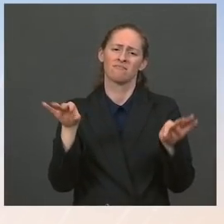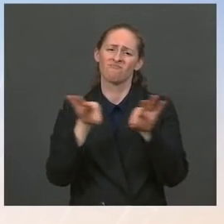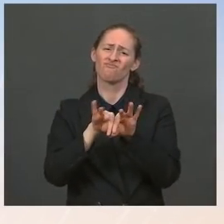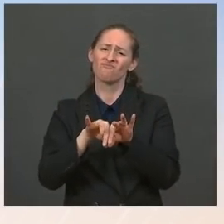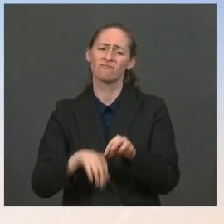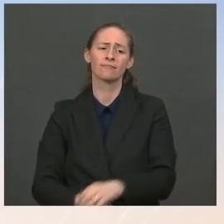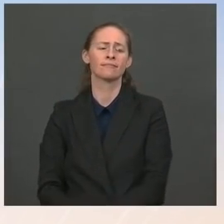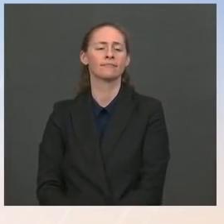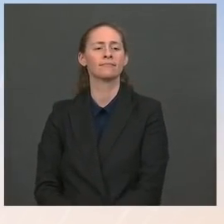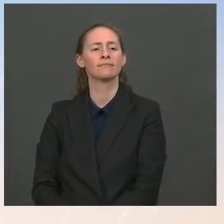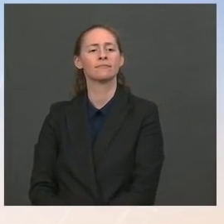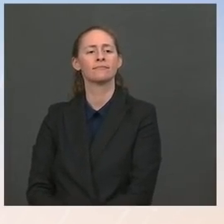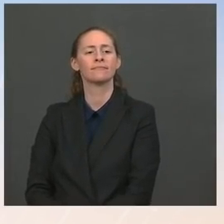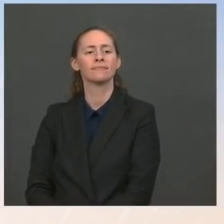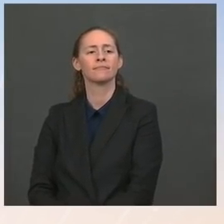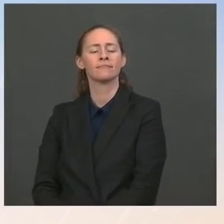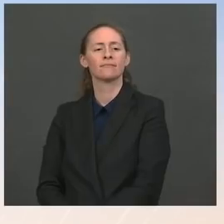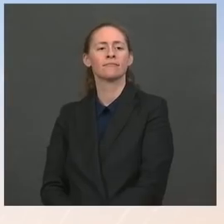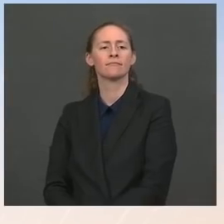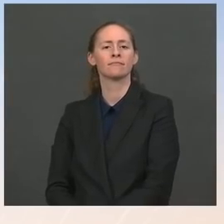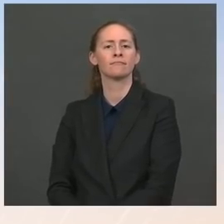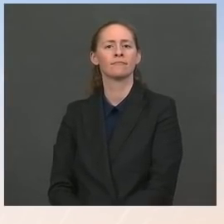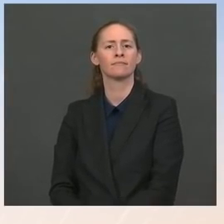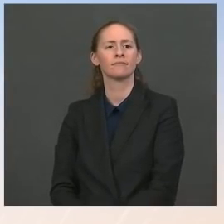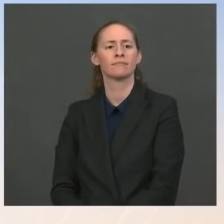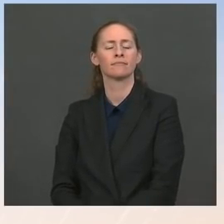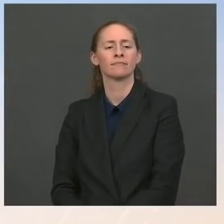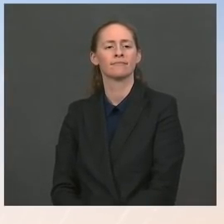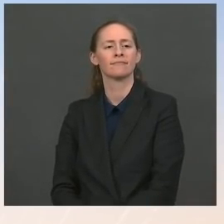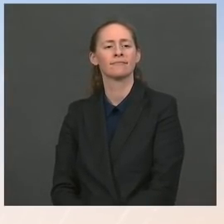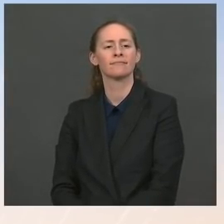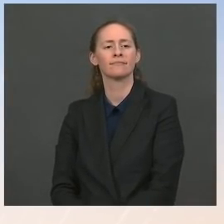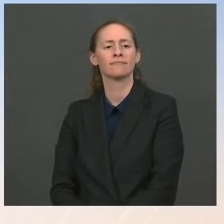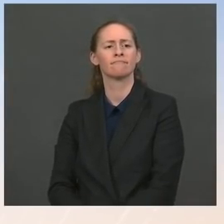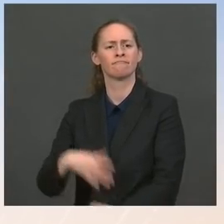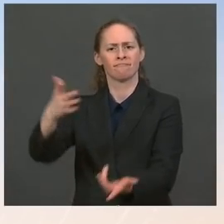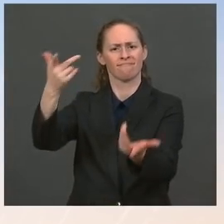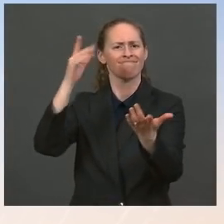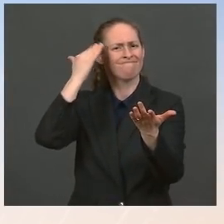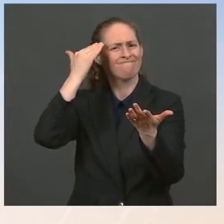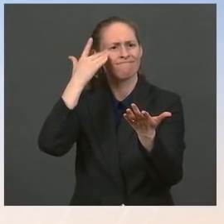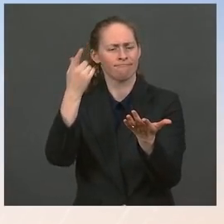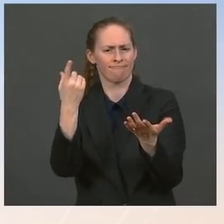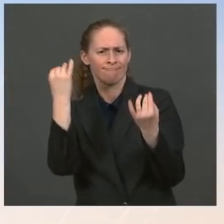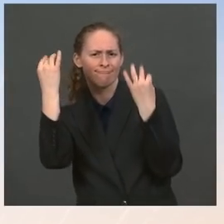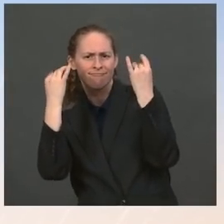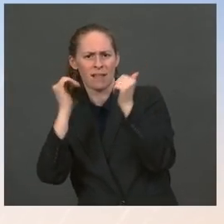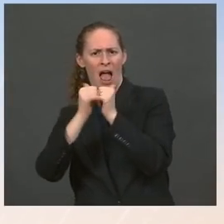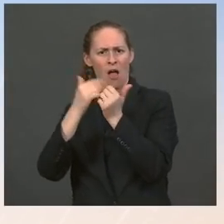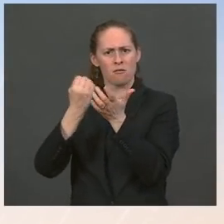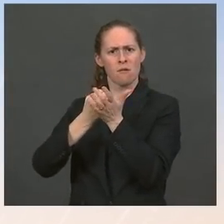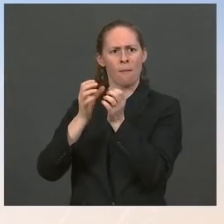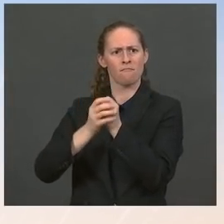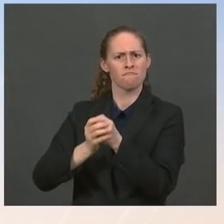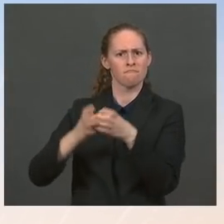The importance of getting our -- turning our economy back on is also to get people vaccinated. It's all correlated. It's all connected.